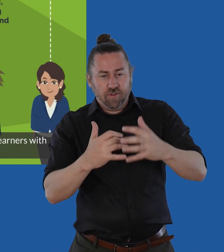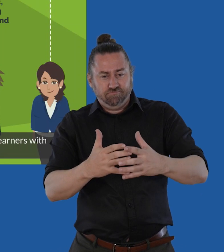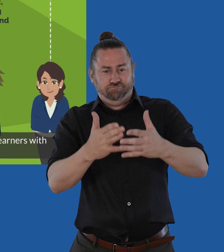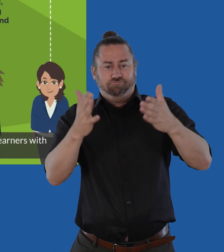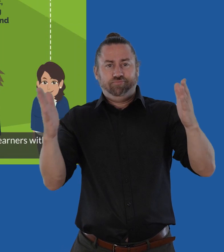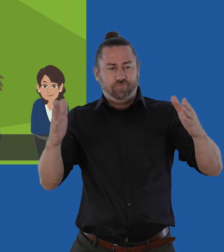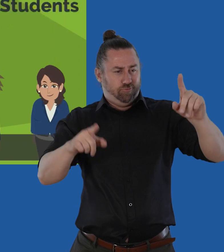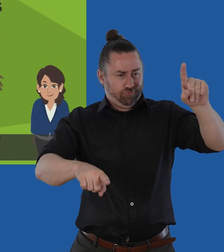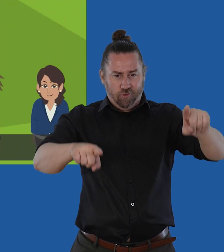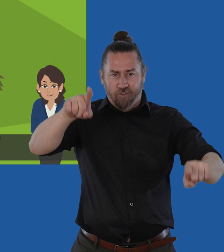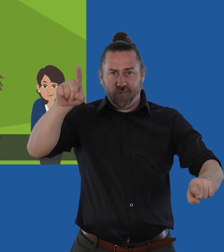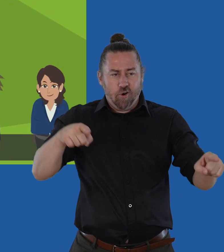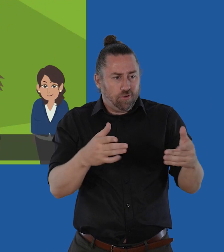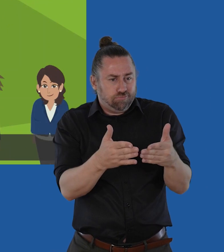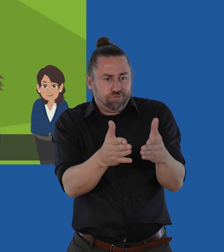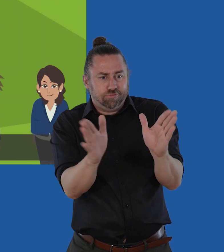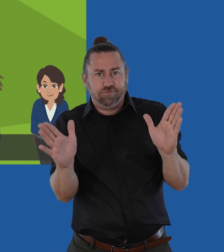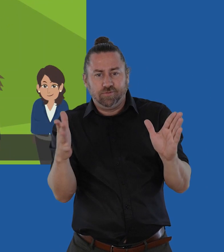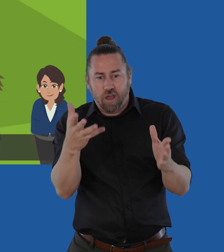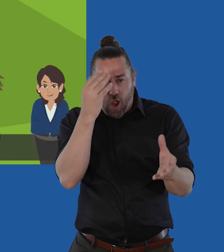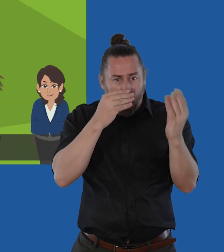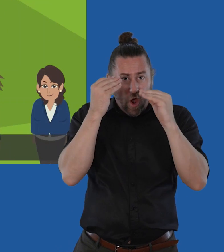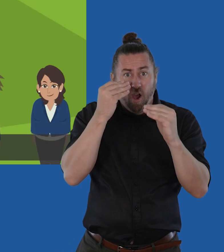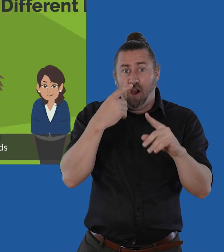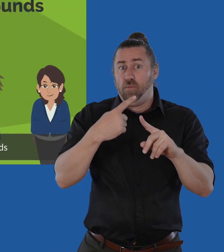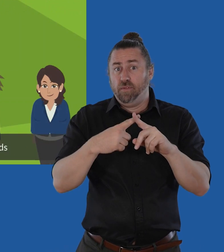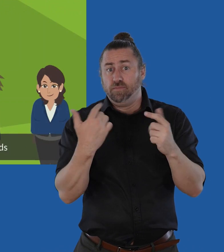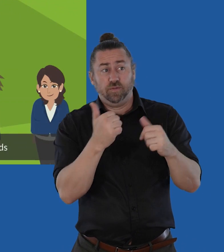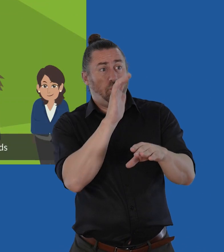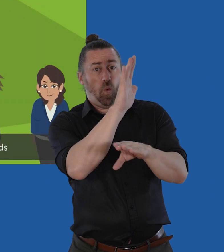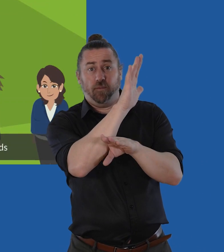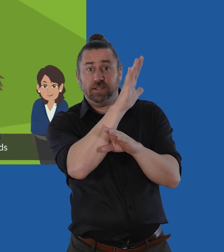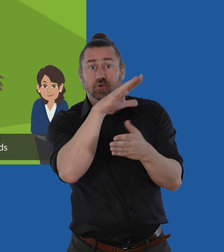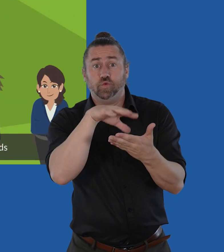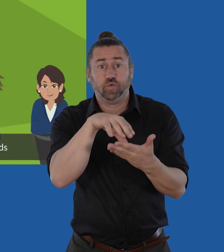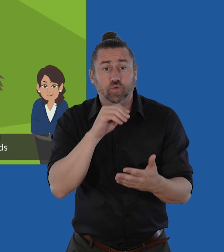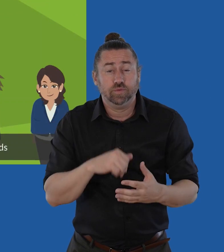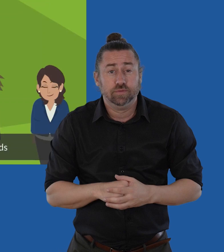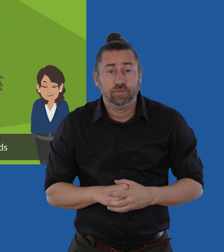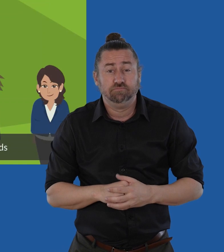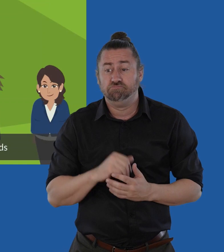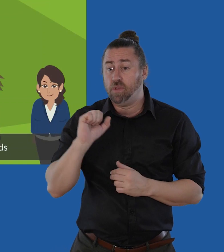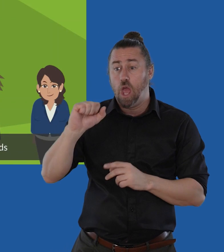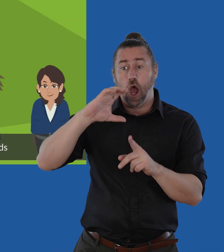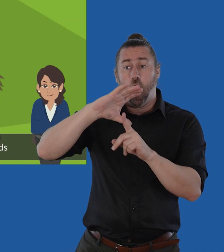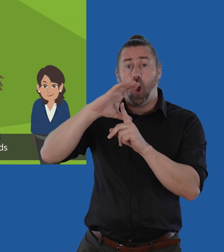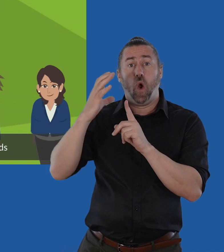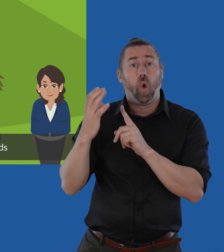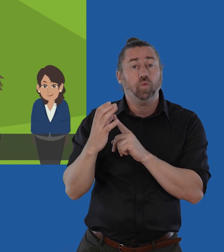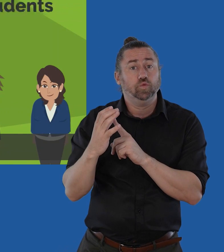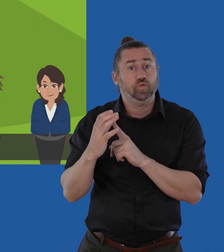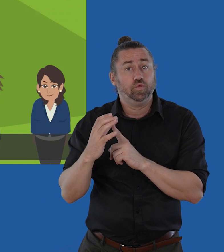with increasing numbers of international students. Students from different cultural, and socioeconomic backgrounds,